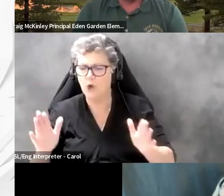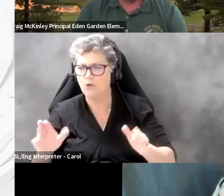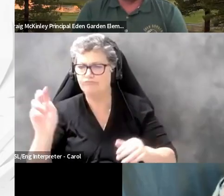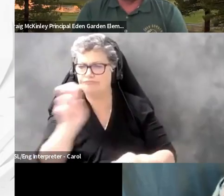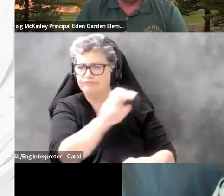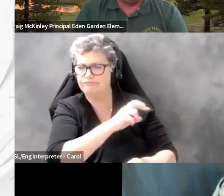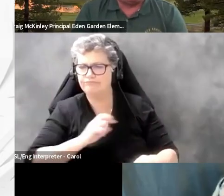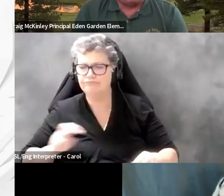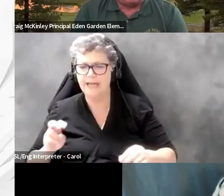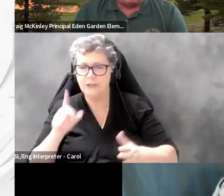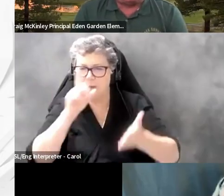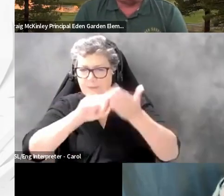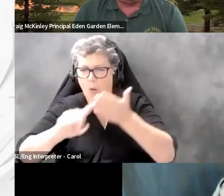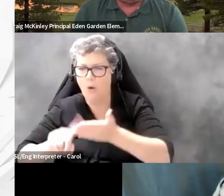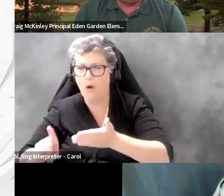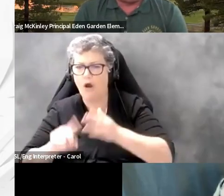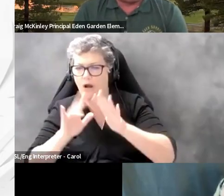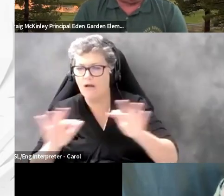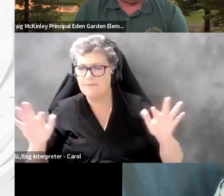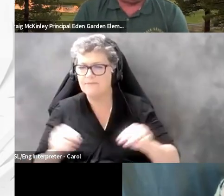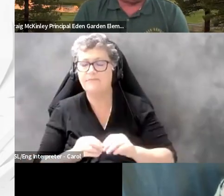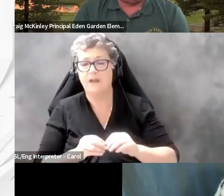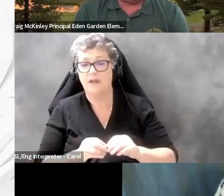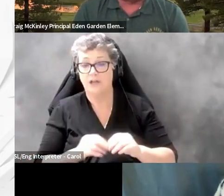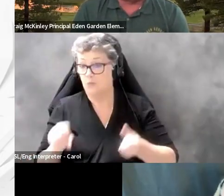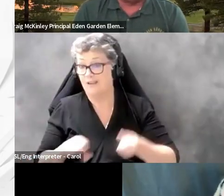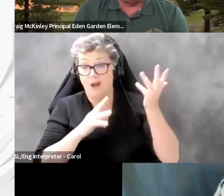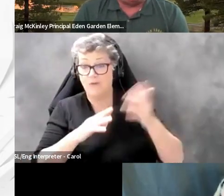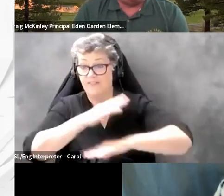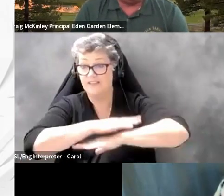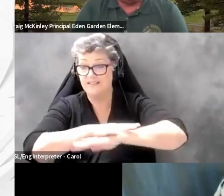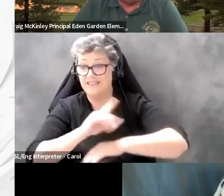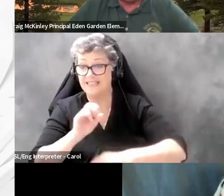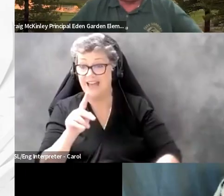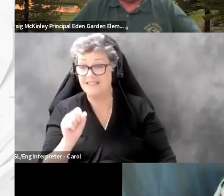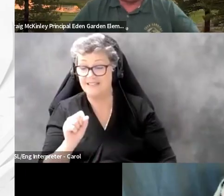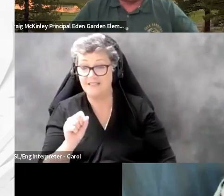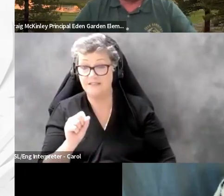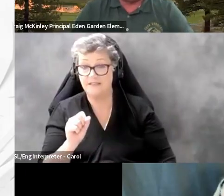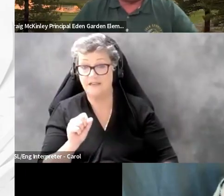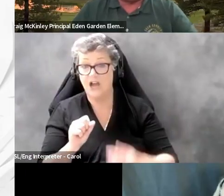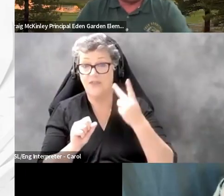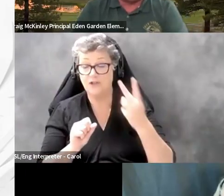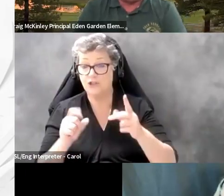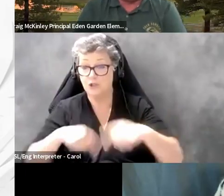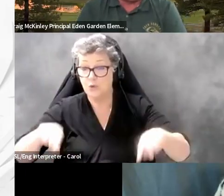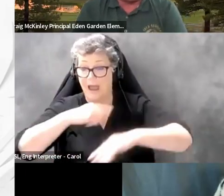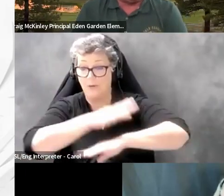to explore.” So we got rid of the the desks. We there's two two round tables and one rectangular